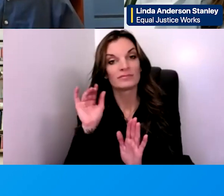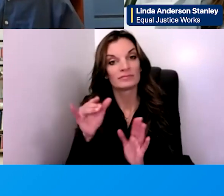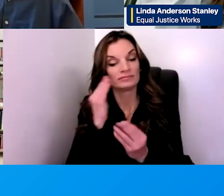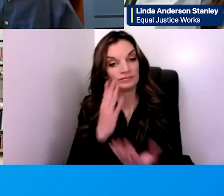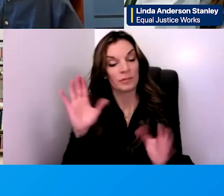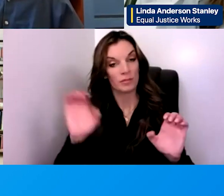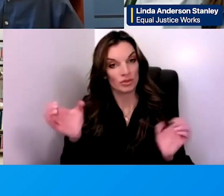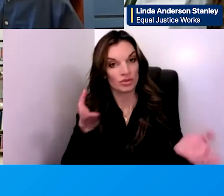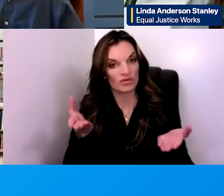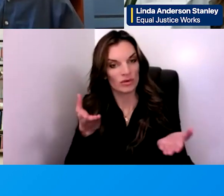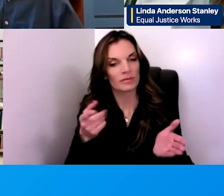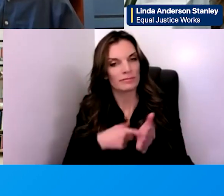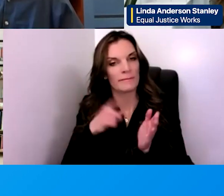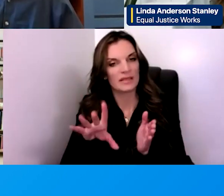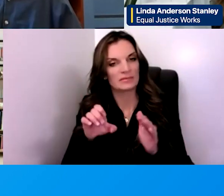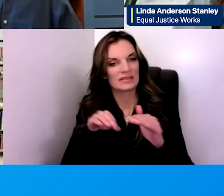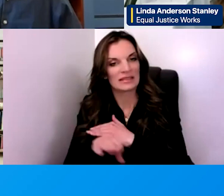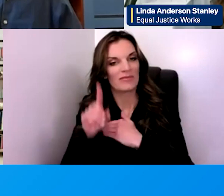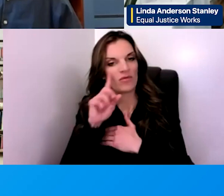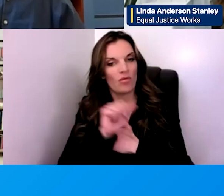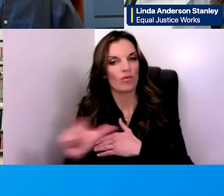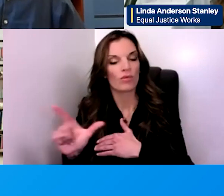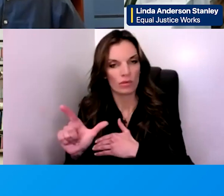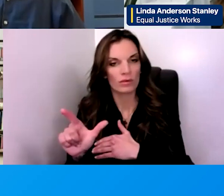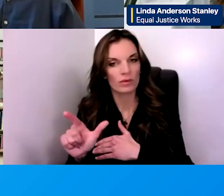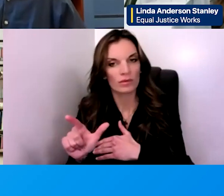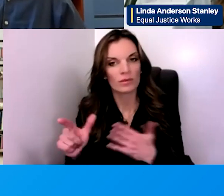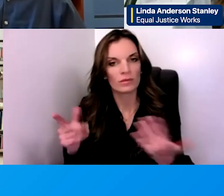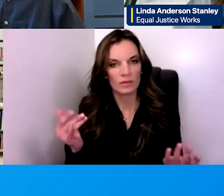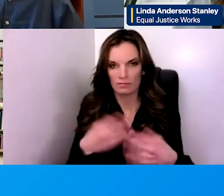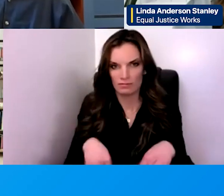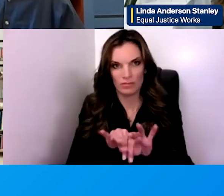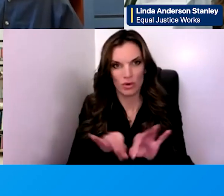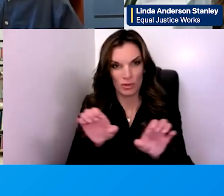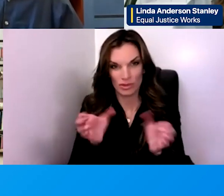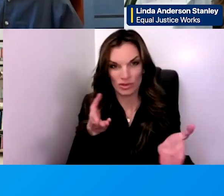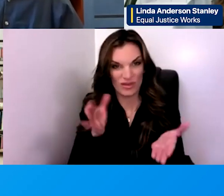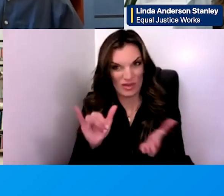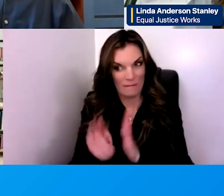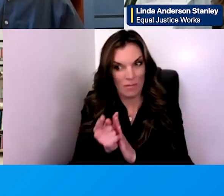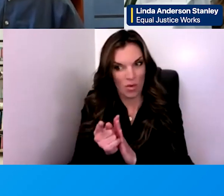must be accessible to everyone. And what could be a more important emergency service in that moment in time than getting